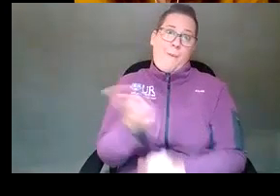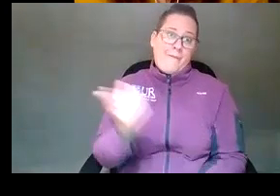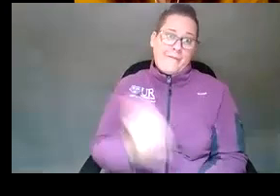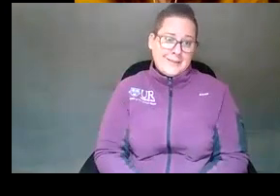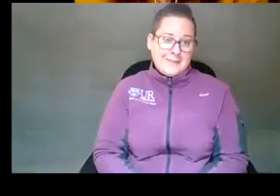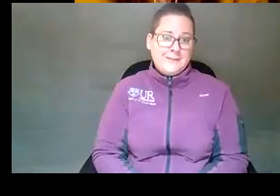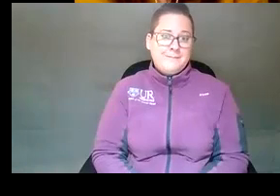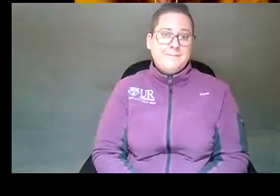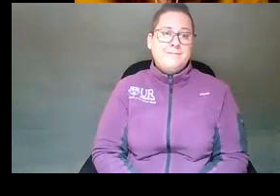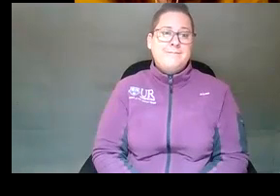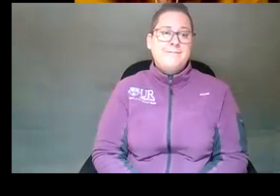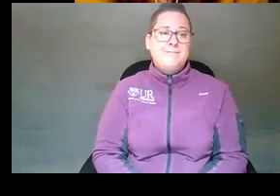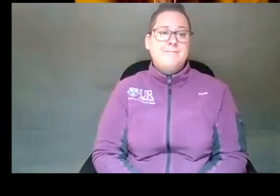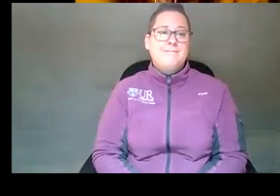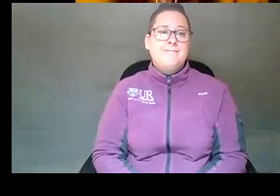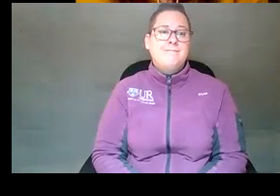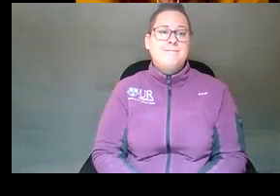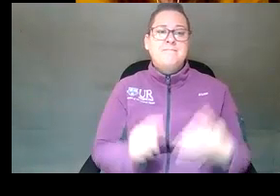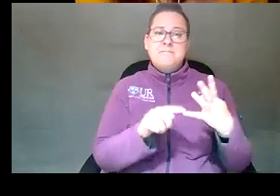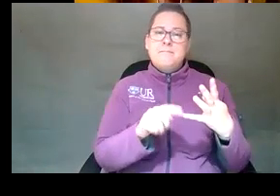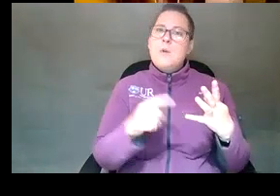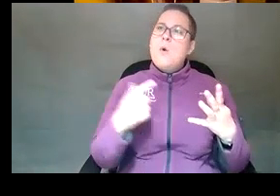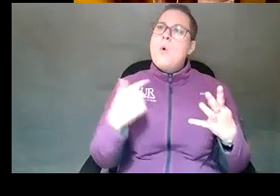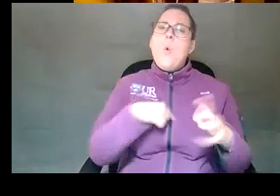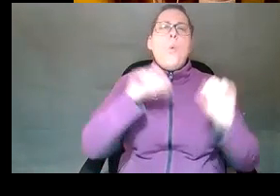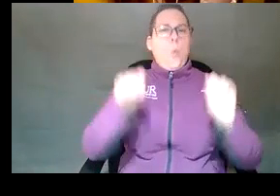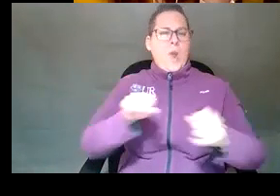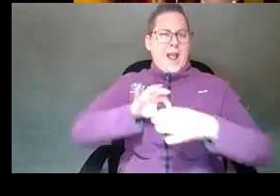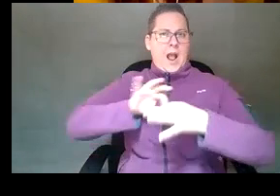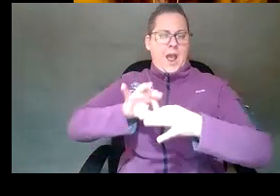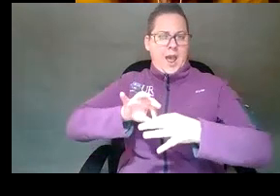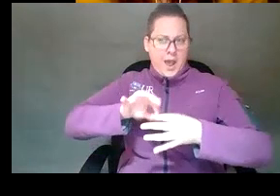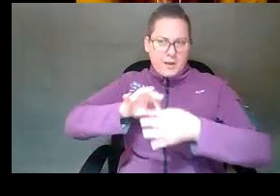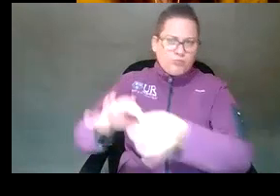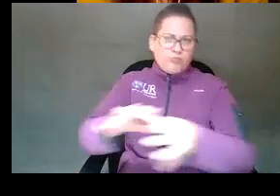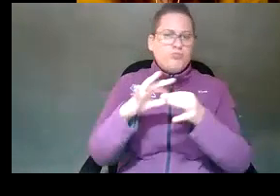and we also can feel confident that there are ways that we can work together to maximize telehealth